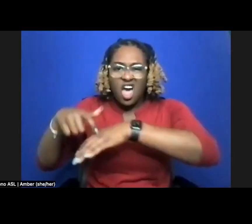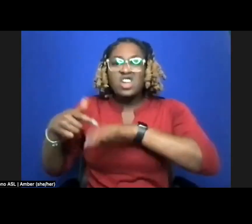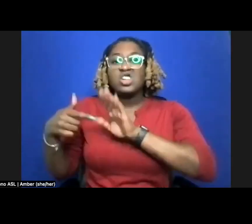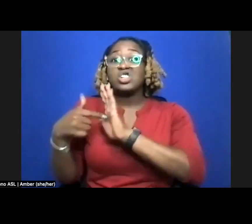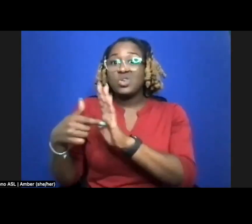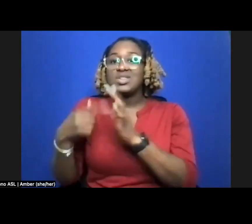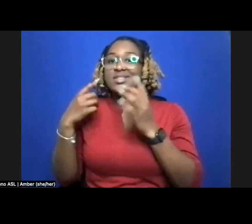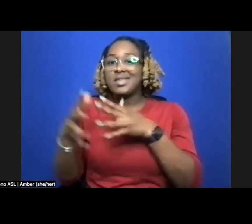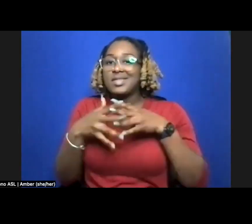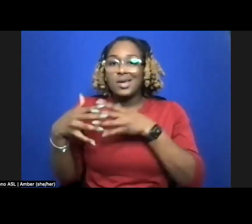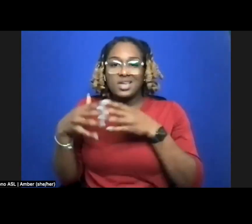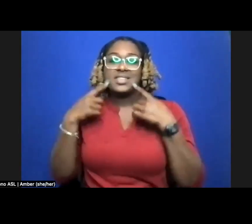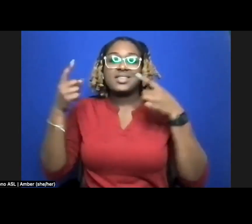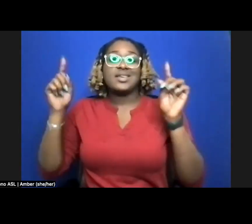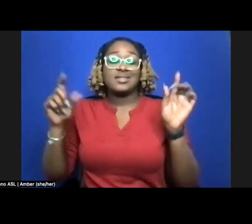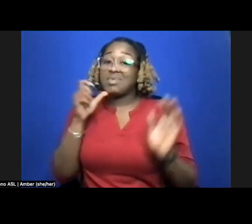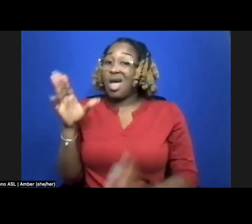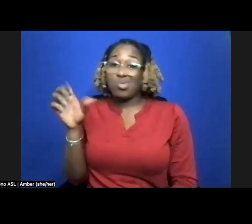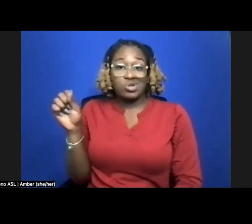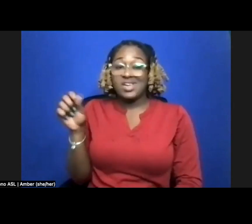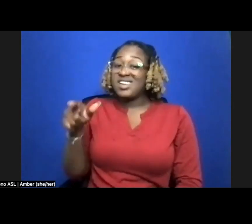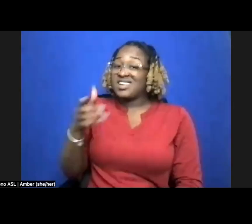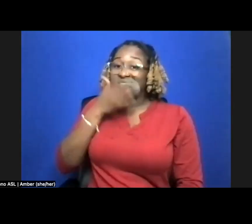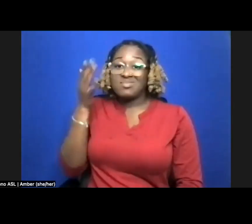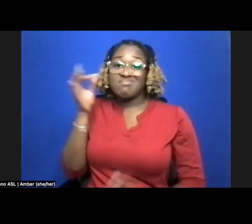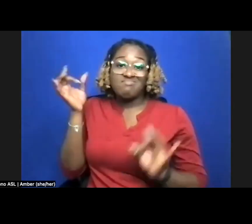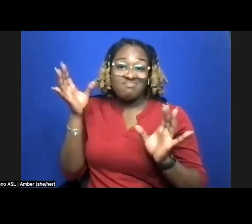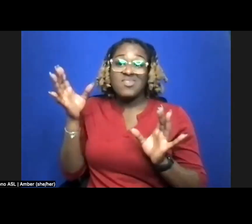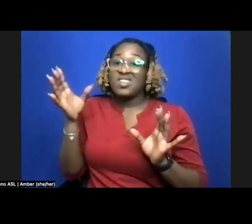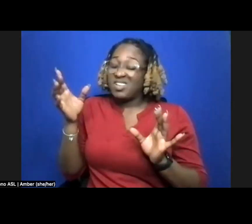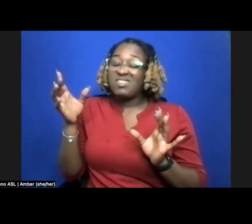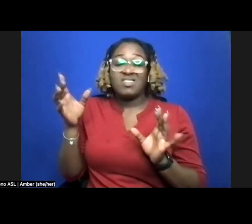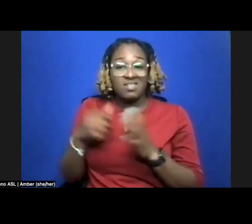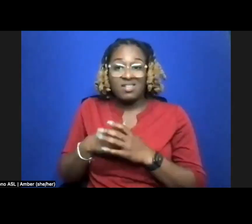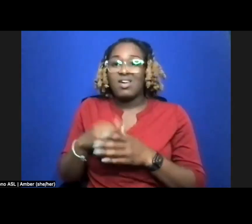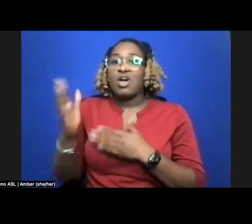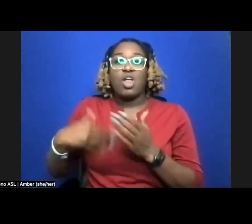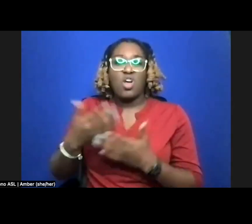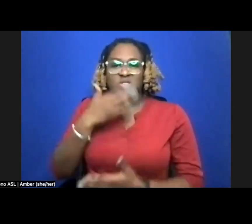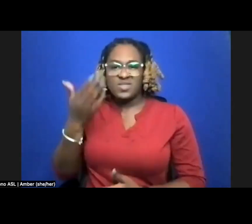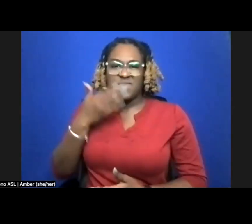i won’t bullshit you. he reeks of burnt sienna & ember. it all reeks of pirated pyrite. fool’s